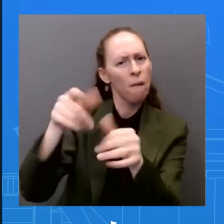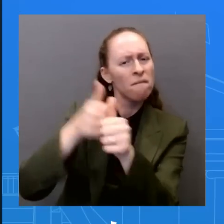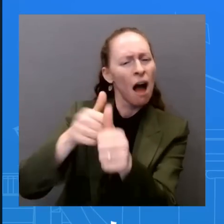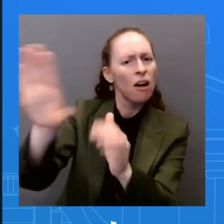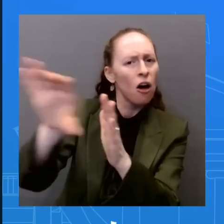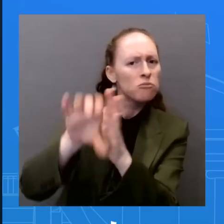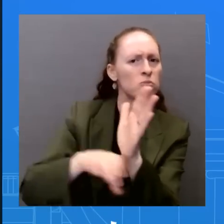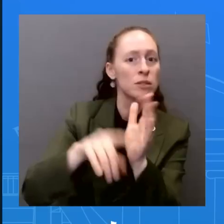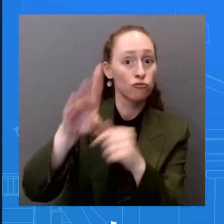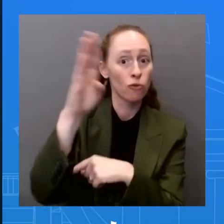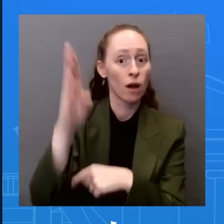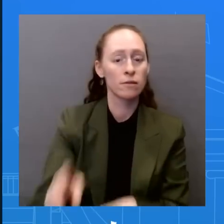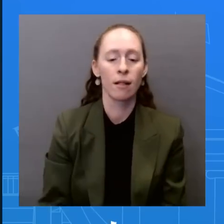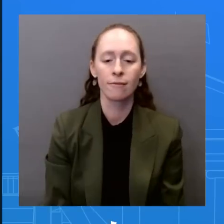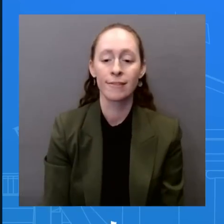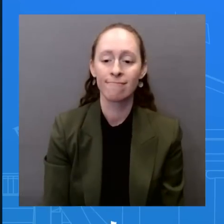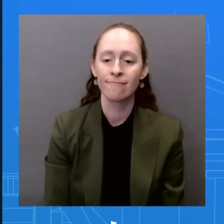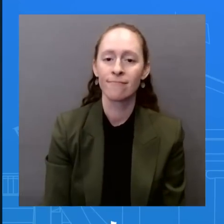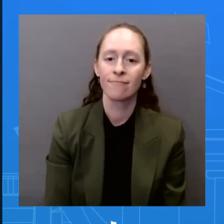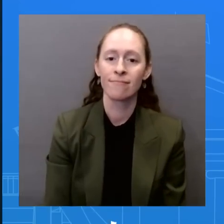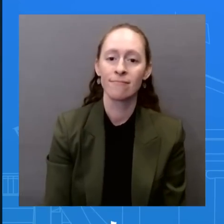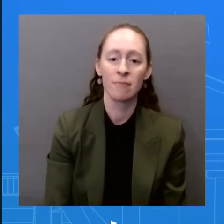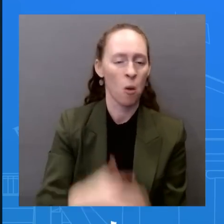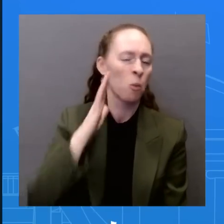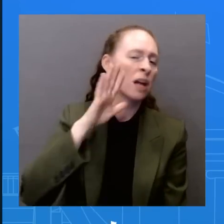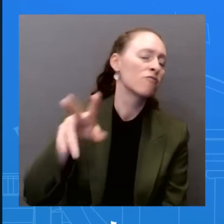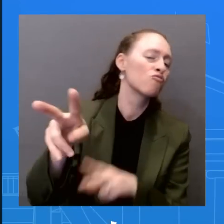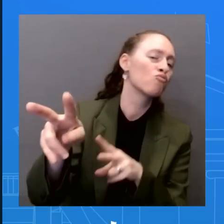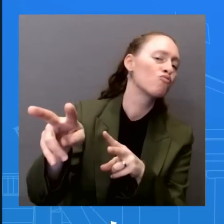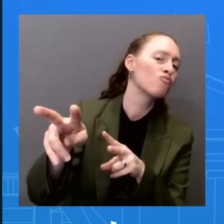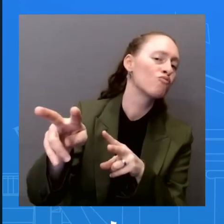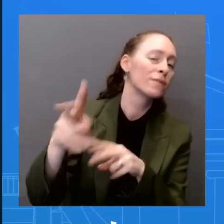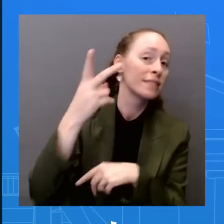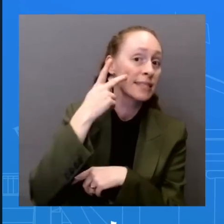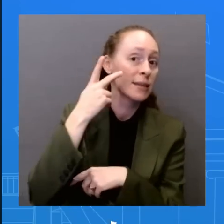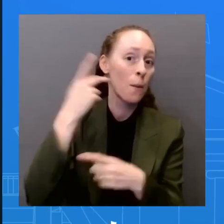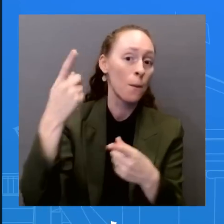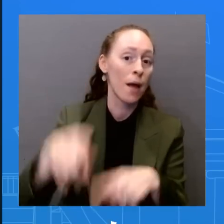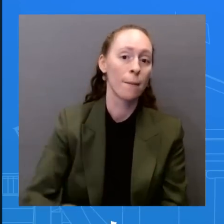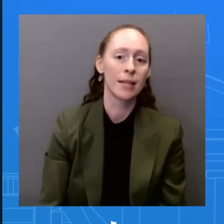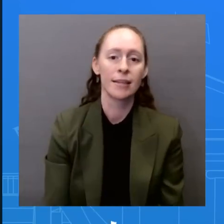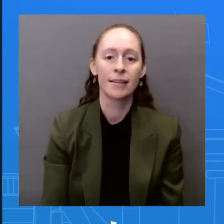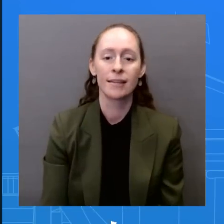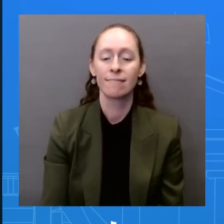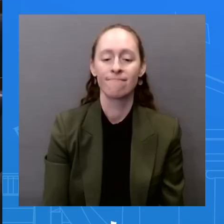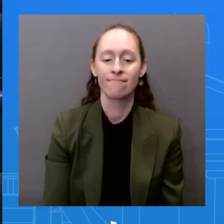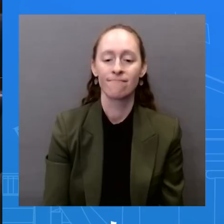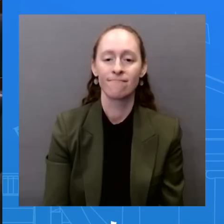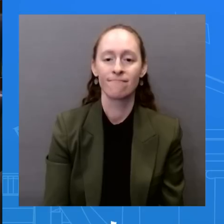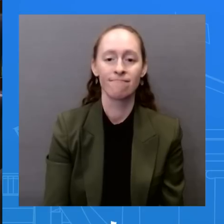the upcoming Brazilian elections. Don't have any calls or meetings to read out. The Press: But is this kind of resolution